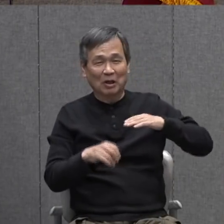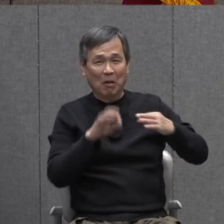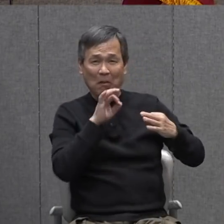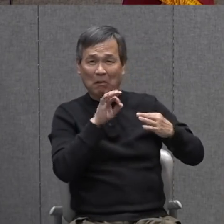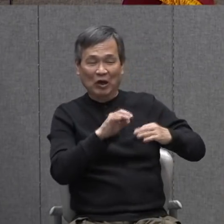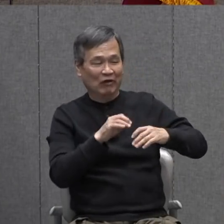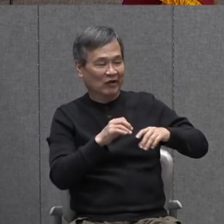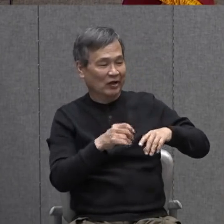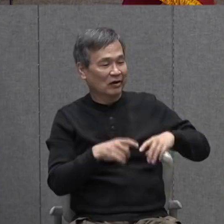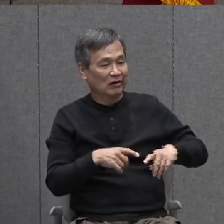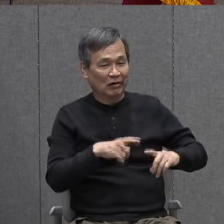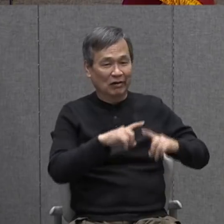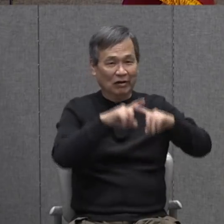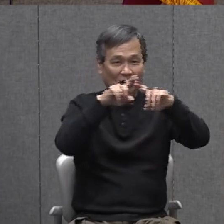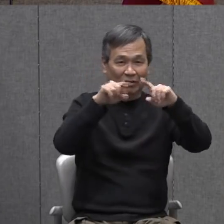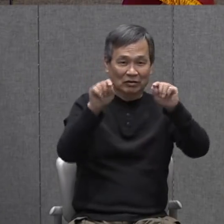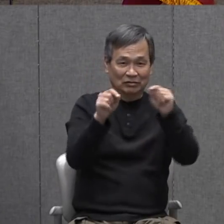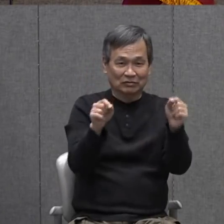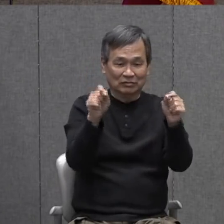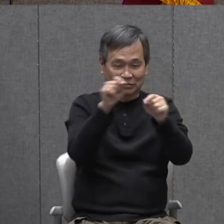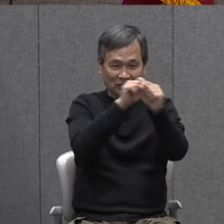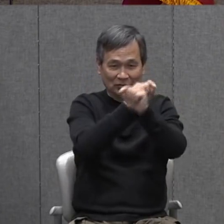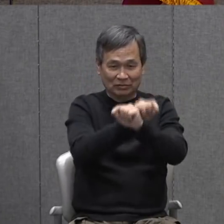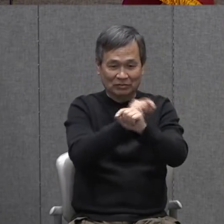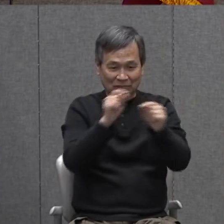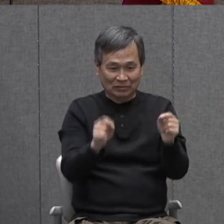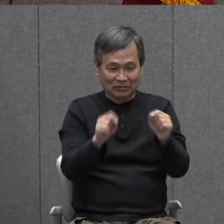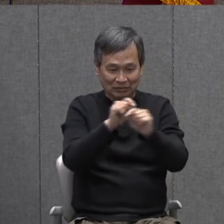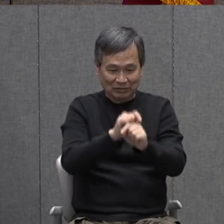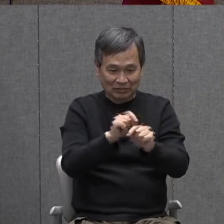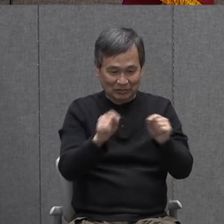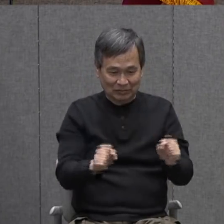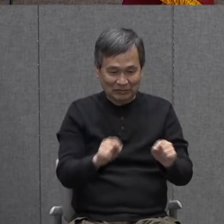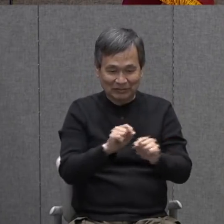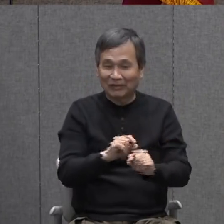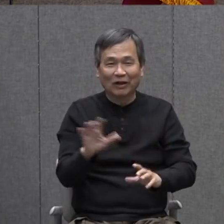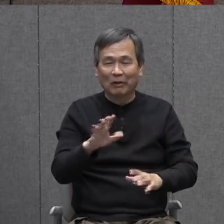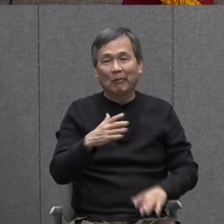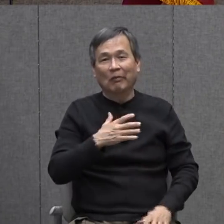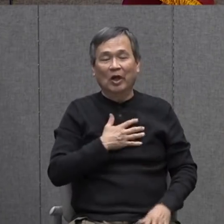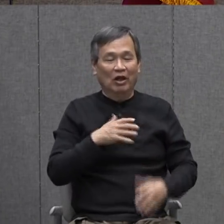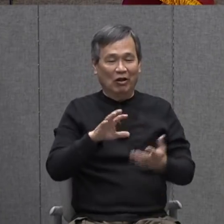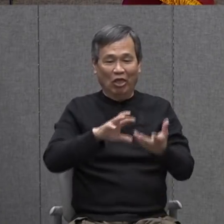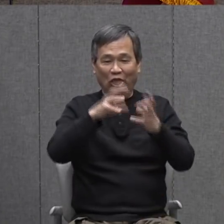but that's okay because that's what I'm seeing with my eyes. You're practicing a skill.